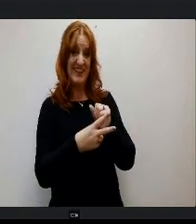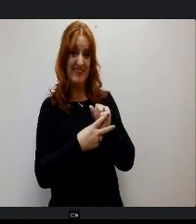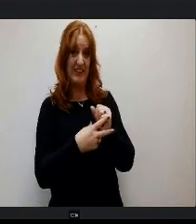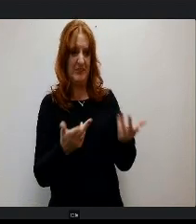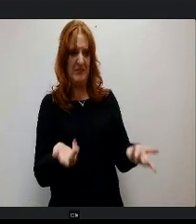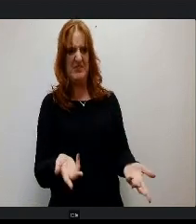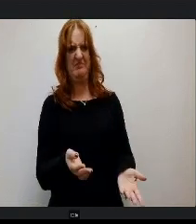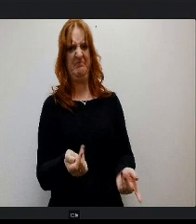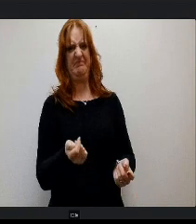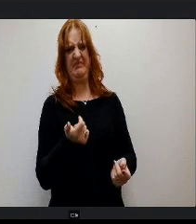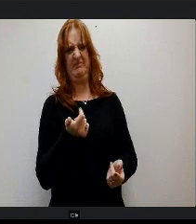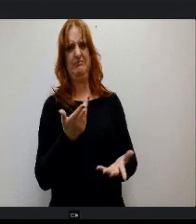Thank you.